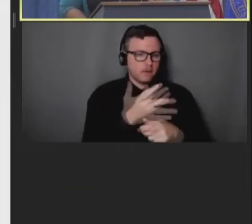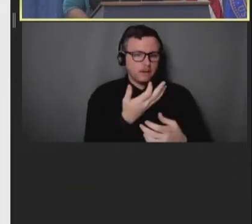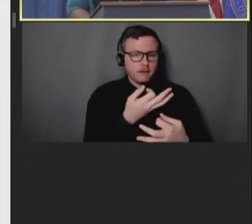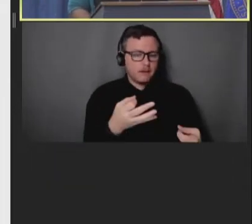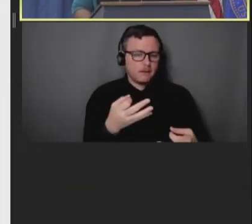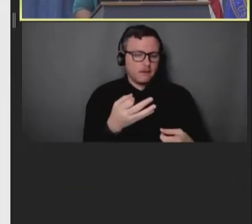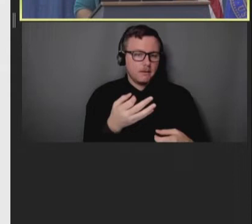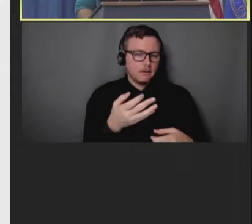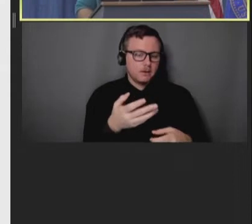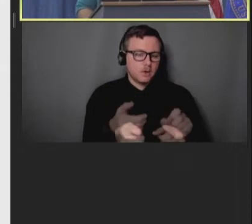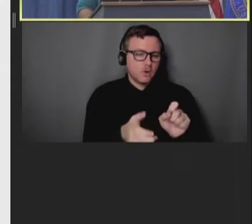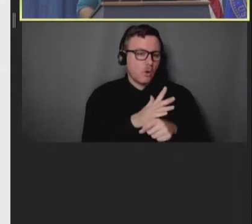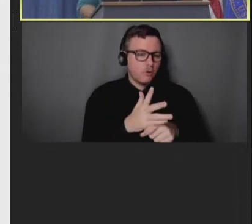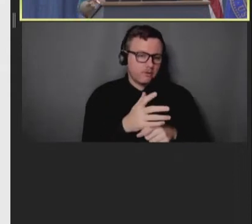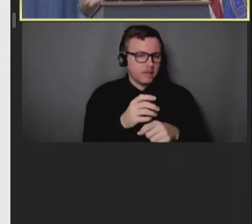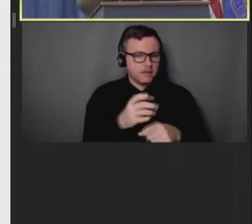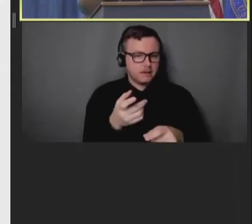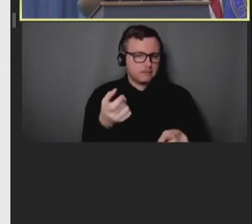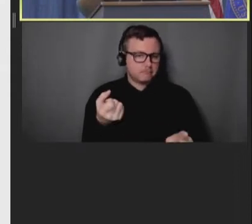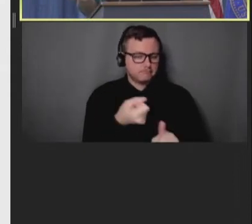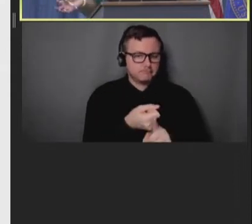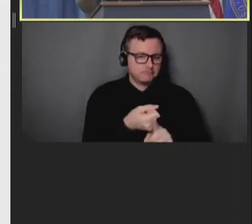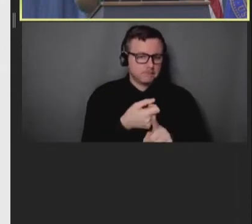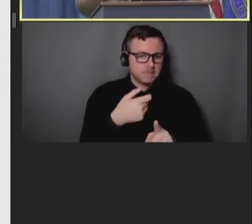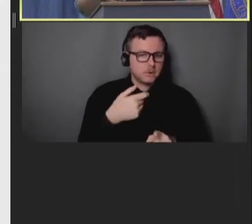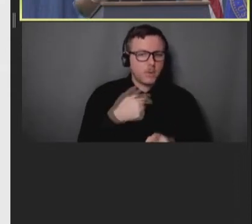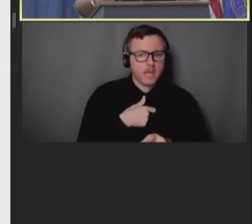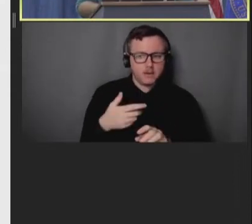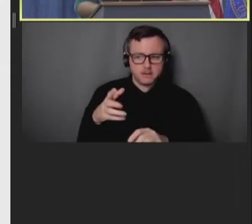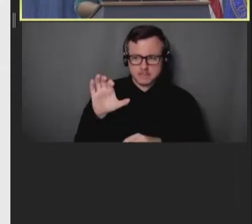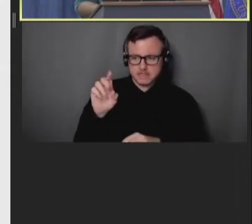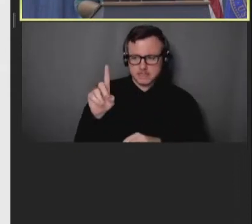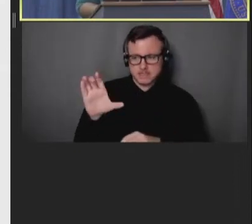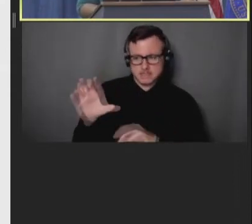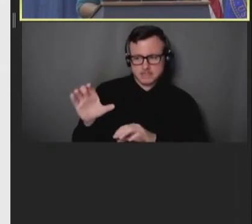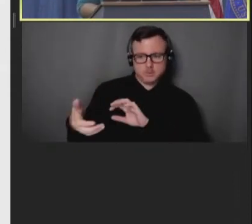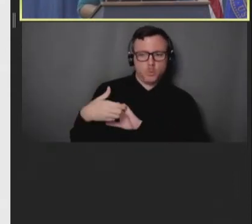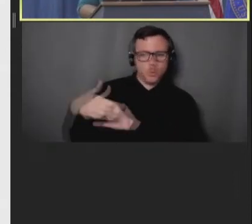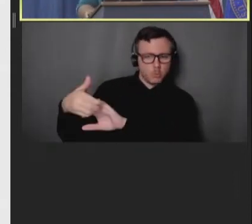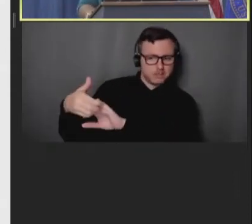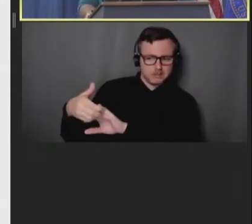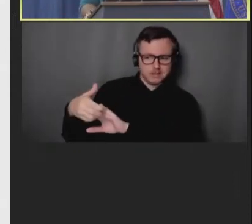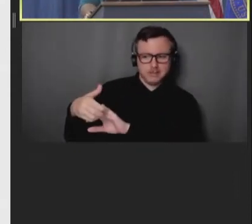and I'll say this, cooperative of agreement's a little give and take. We say, "This is what we're